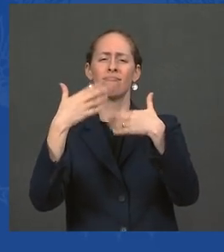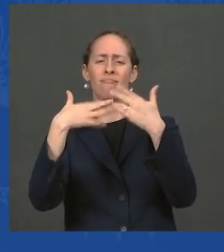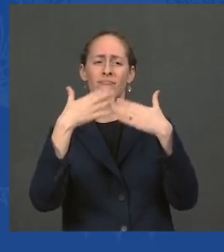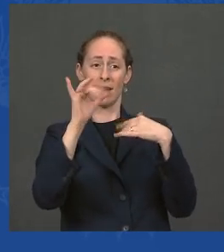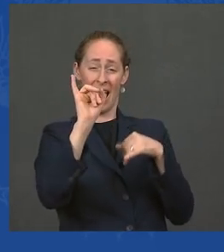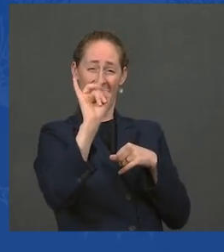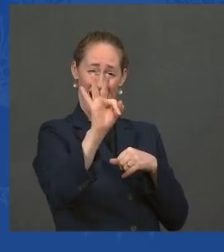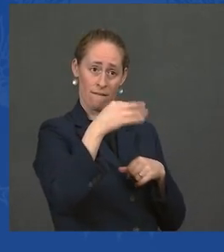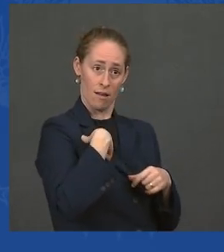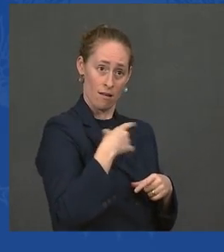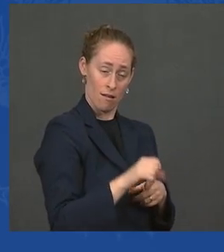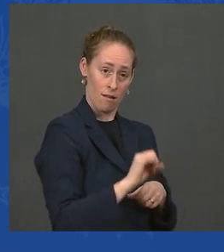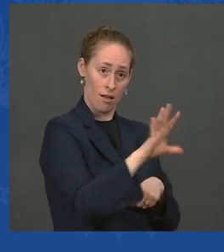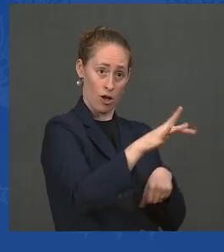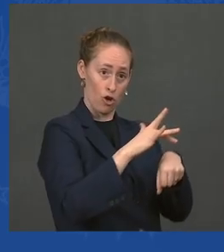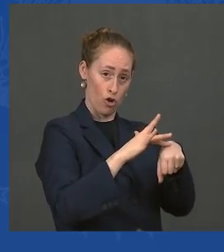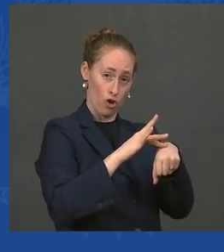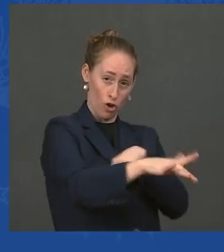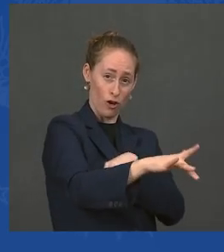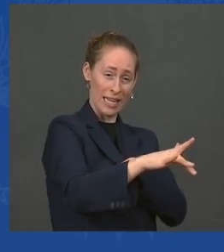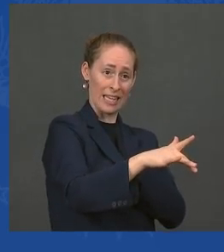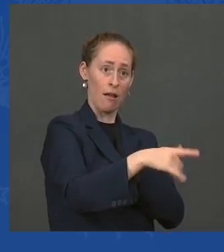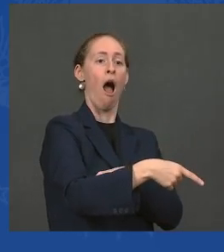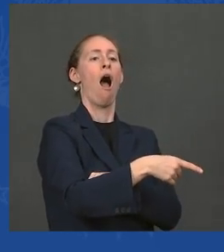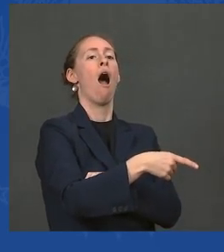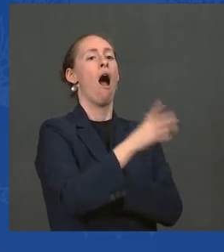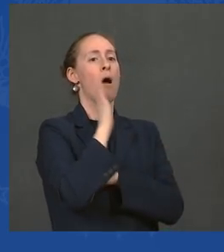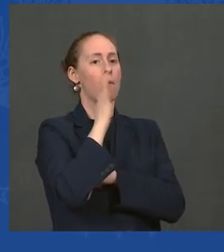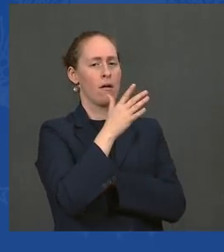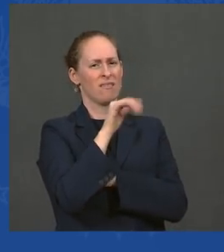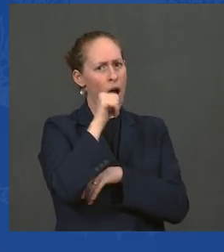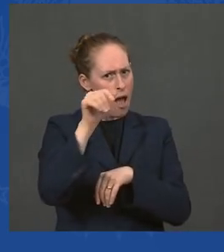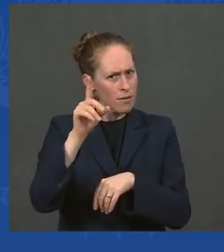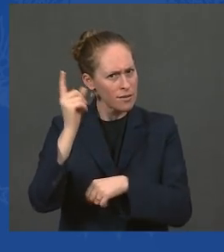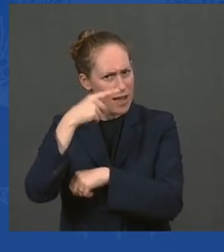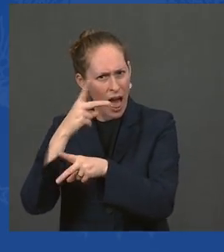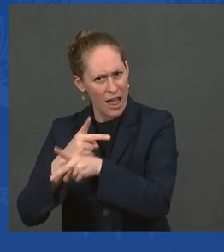you increase by 50 perc- -- school, not daycare -- you increase by 56 percent the chance